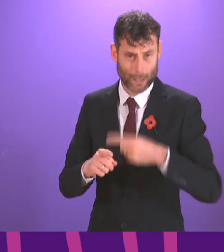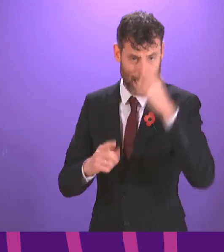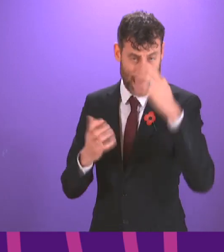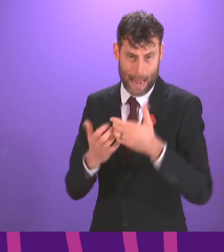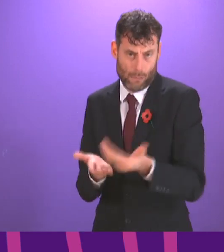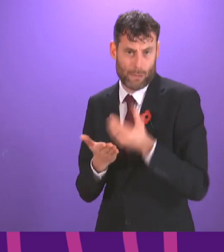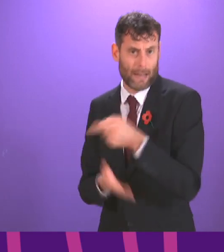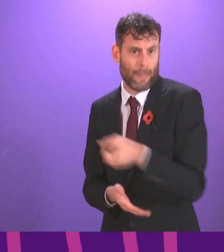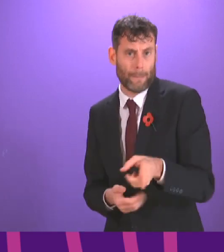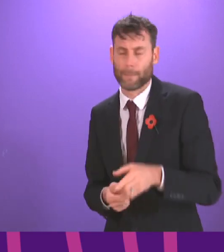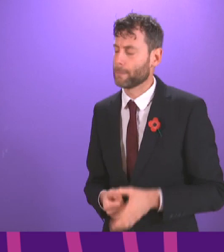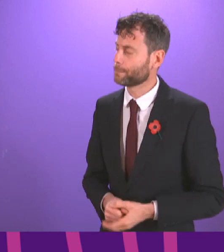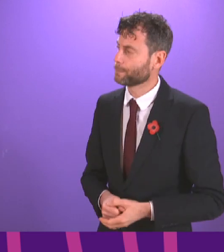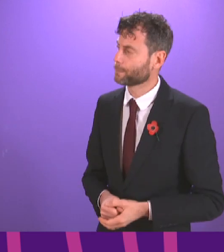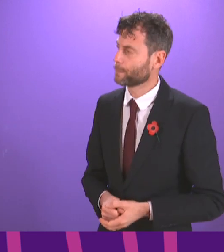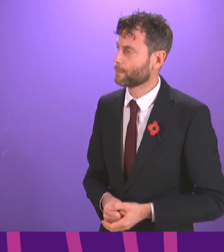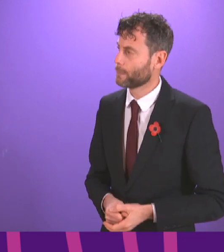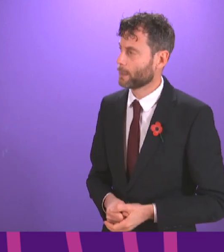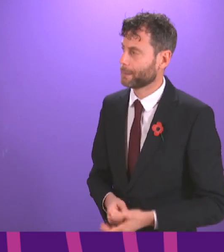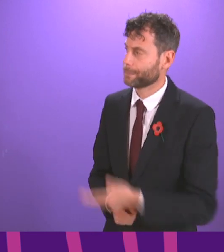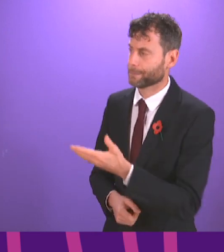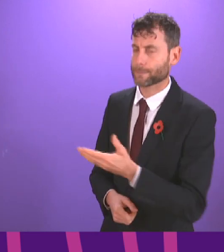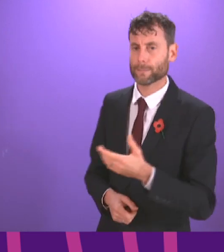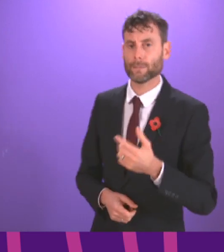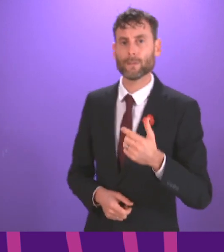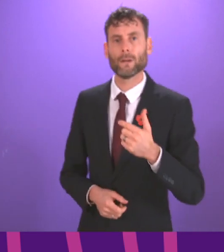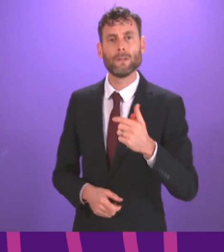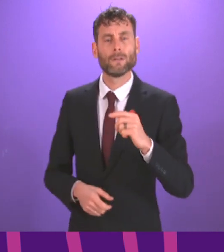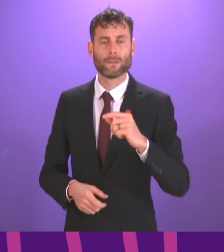The First Minister: With our third sector partners and through